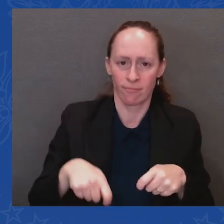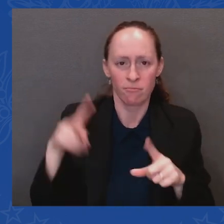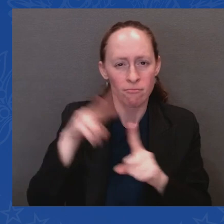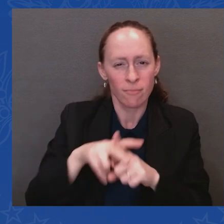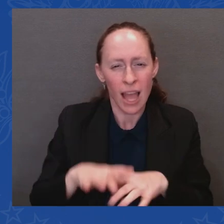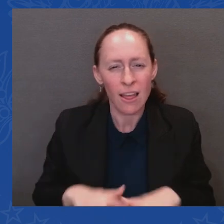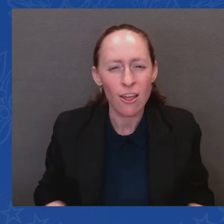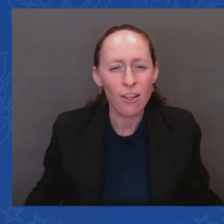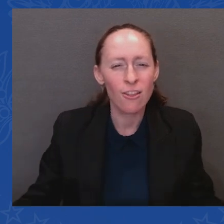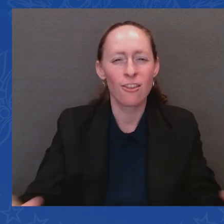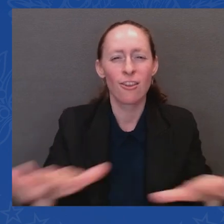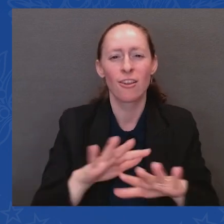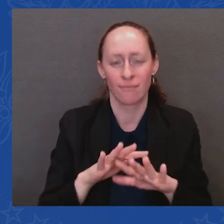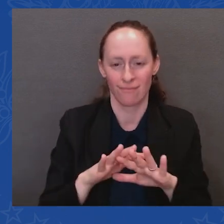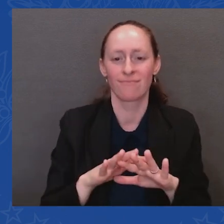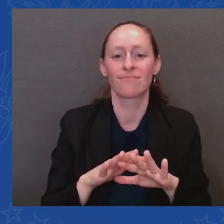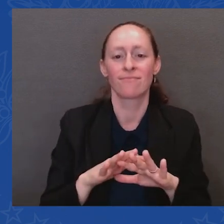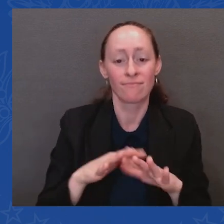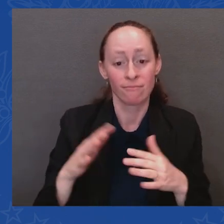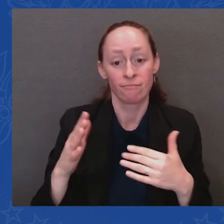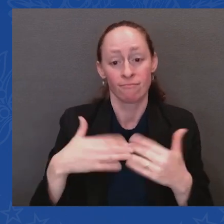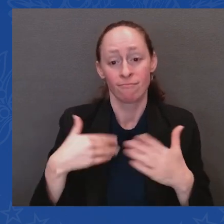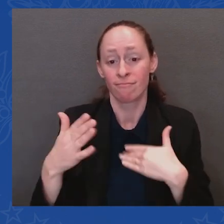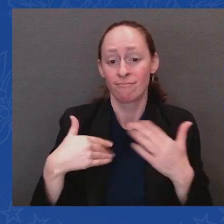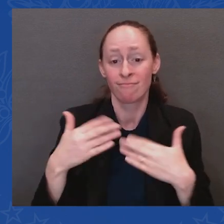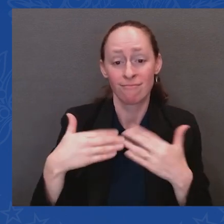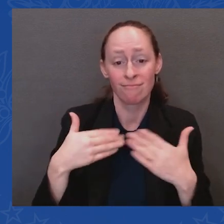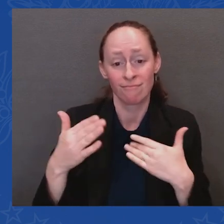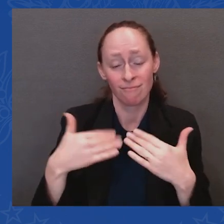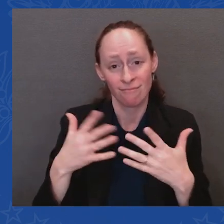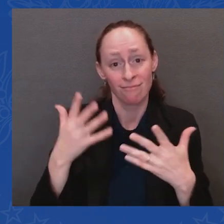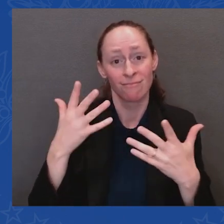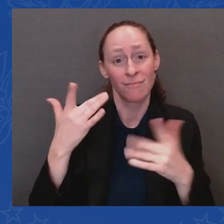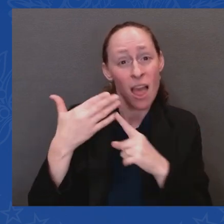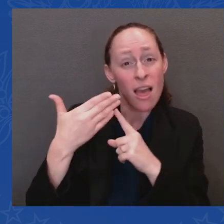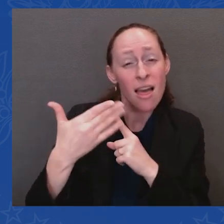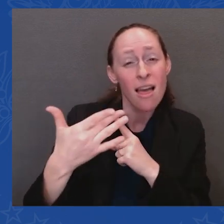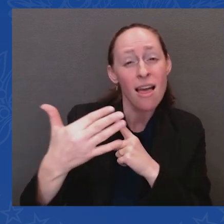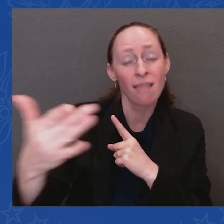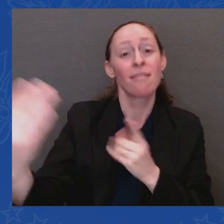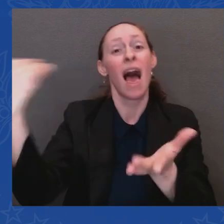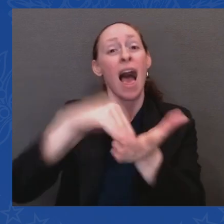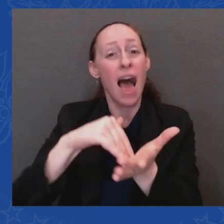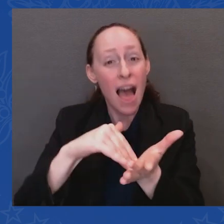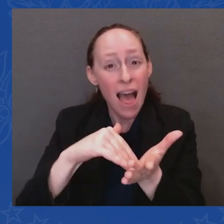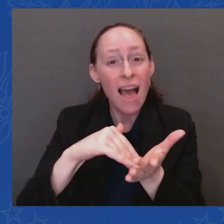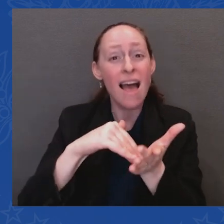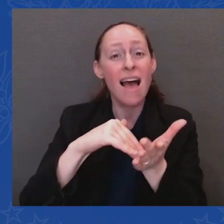they gave our nation a new birth of freedom. They were there when the forces of fascism